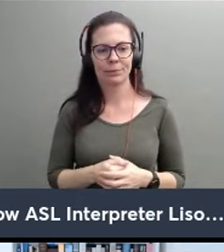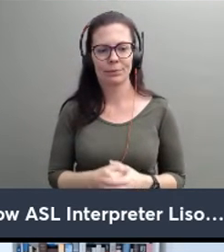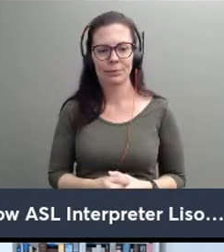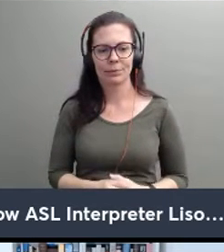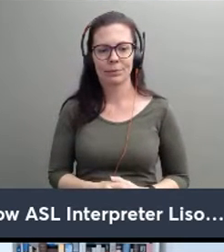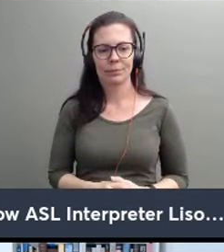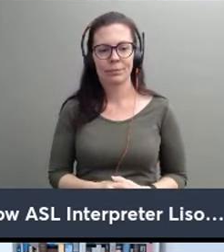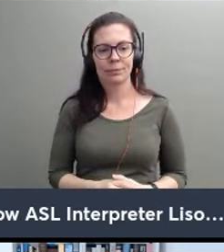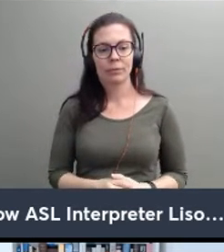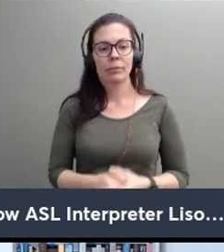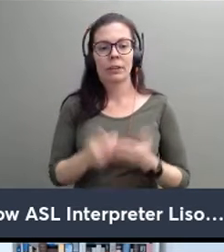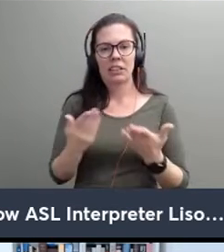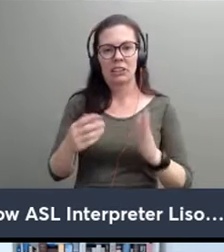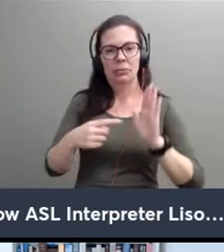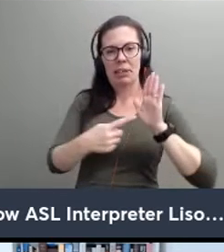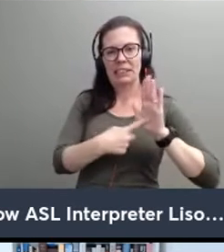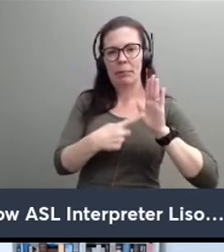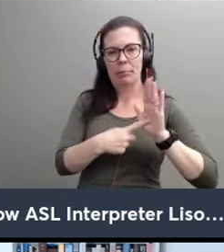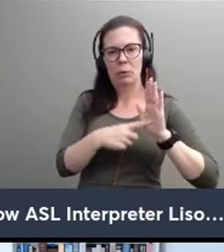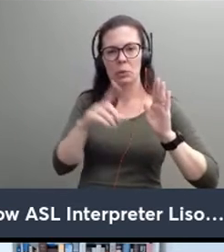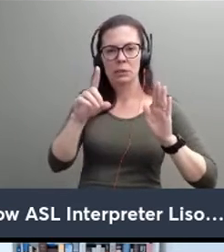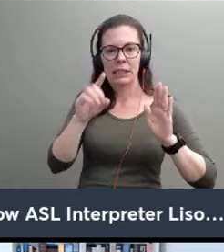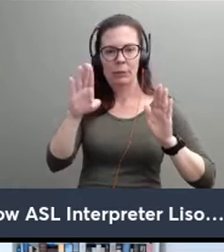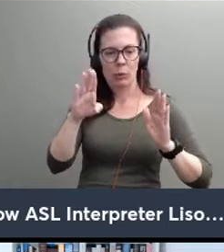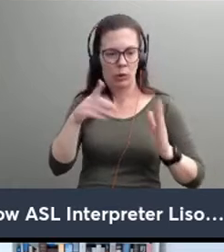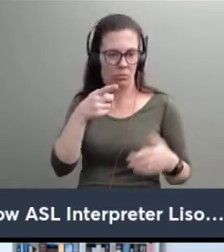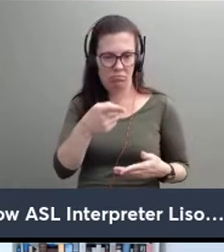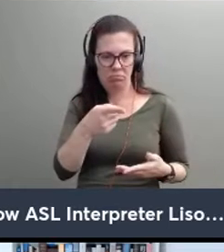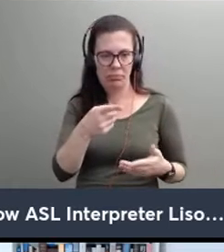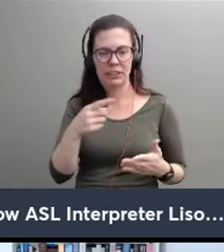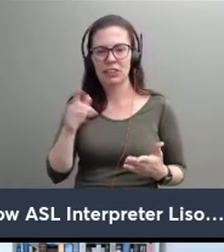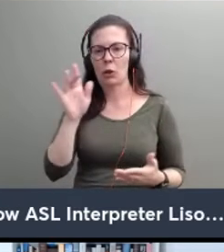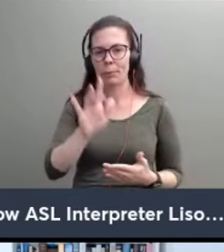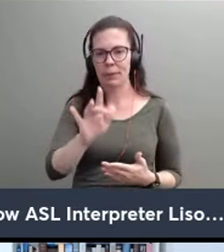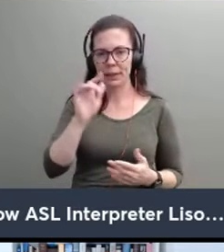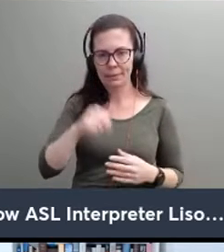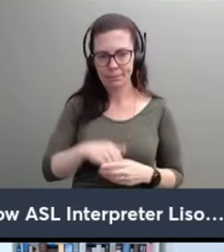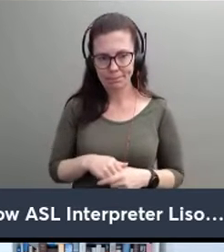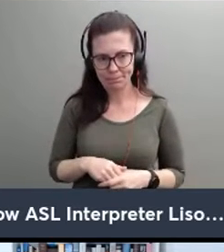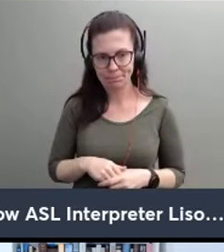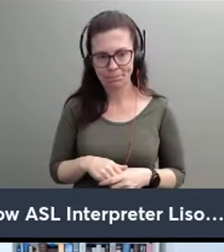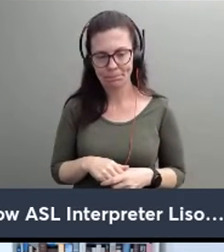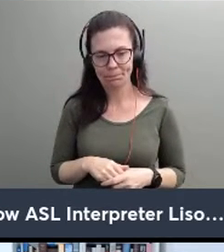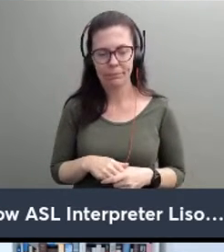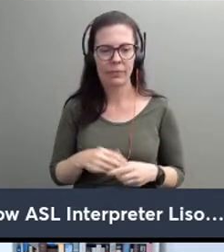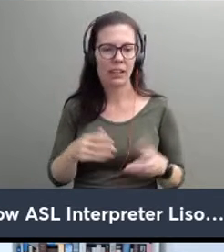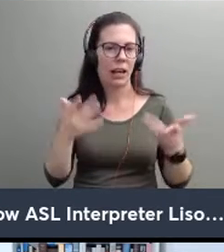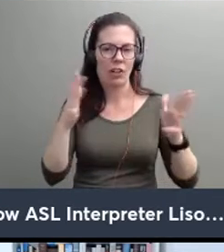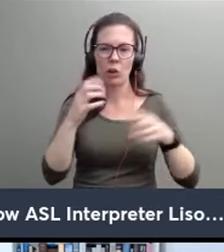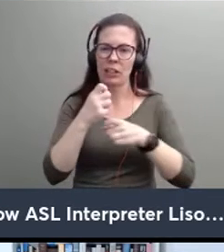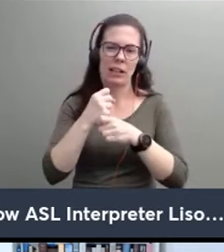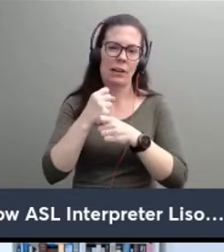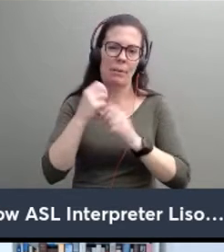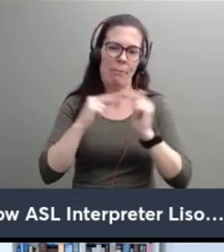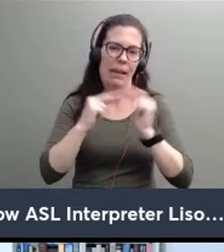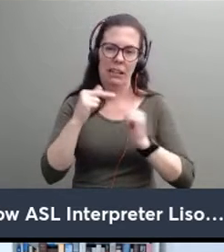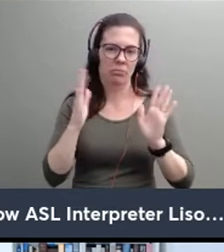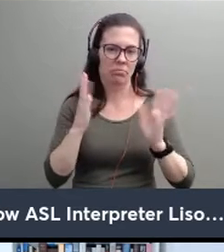So I have a sample dashboard here. I'm just going to click on this. I've already created this dashboard. I have done my authoring.